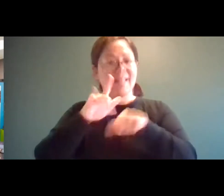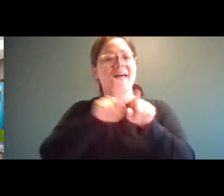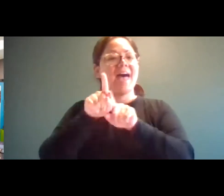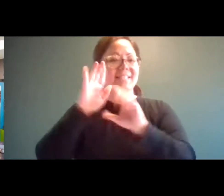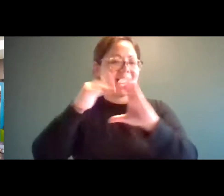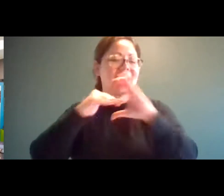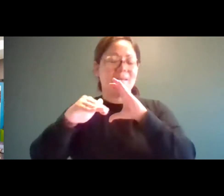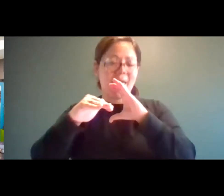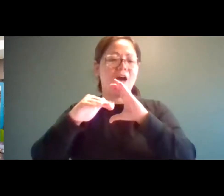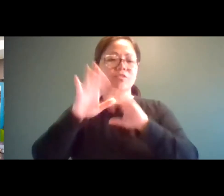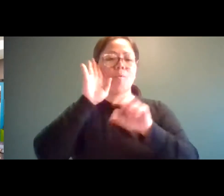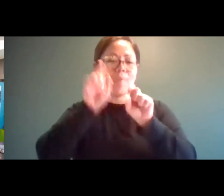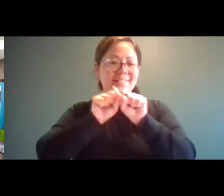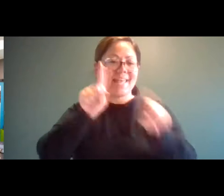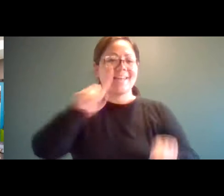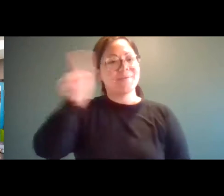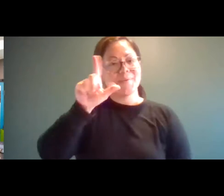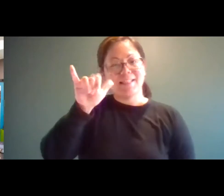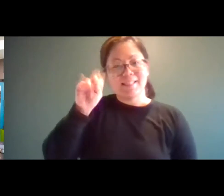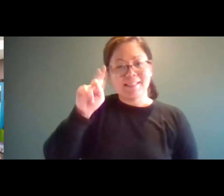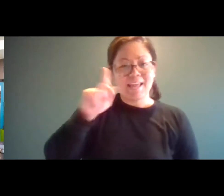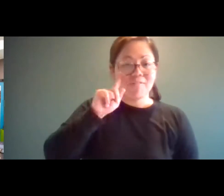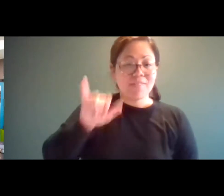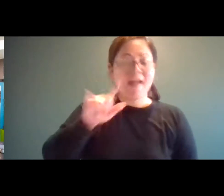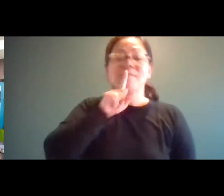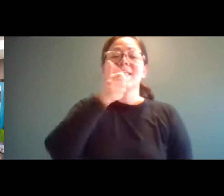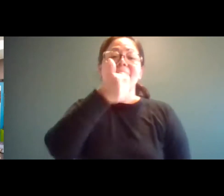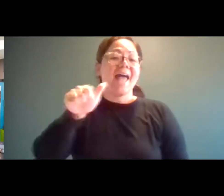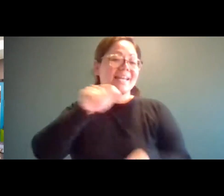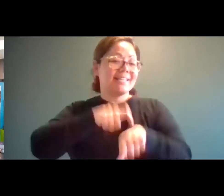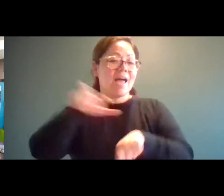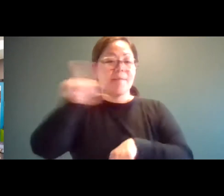So we'll send you the links for those. Anytime that you have any questions at all,